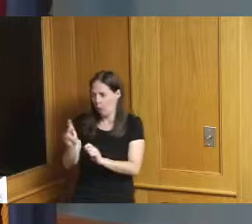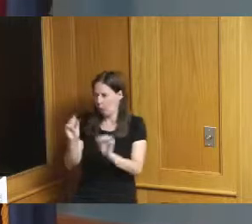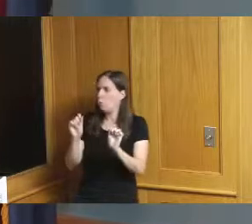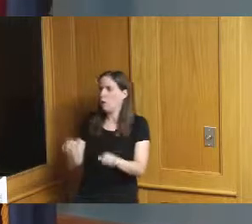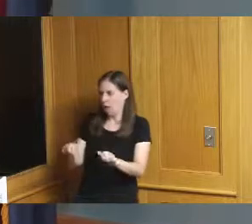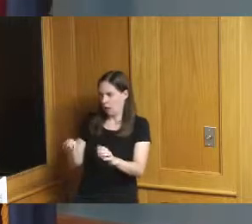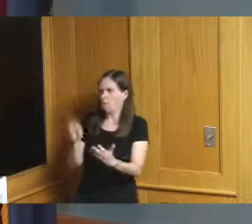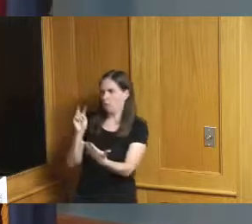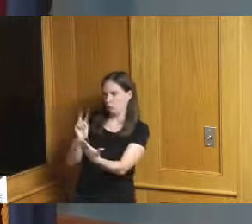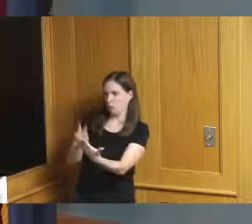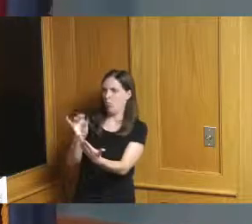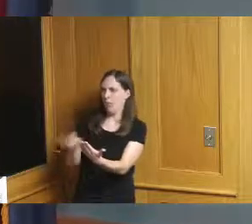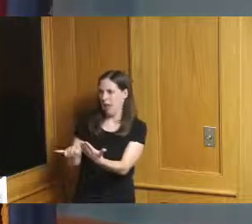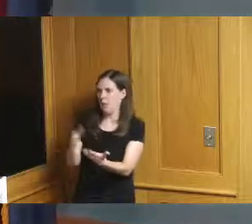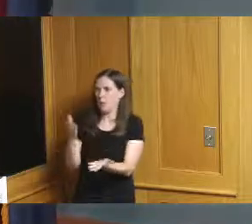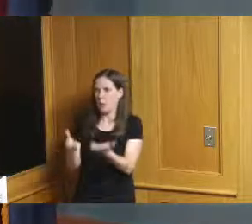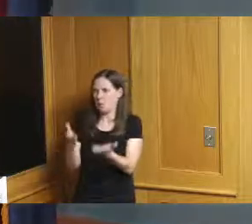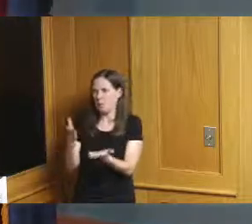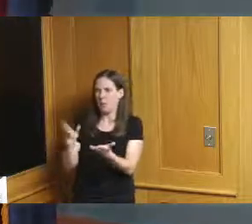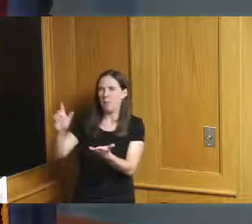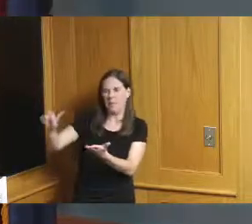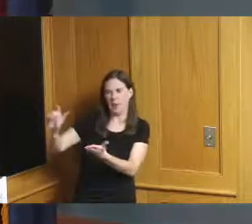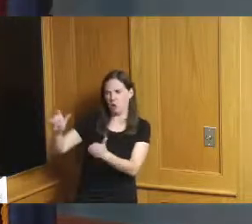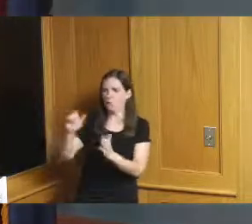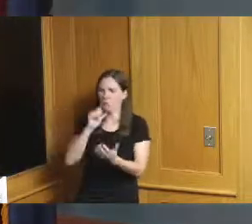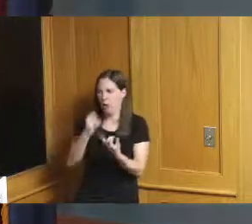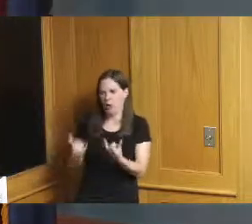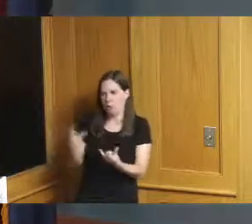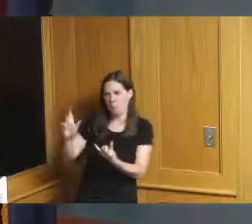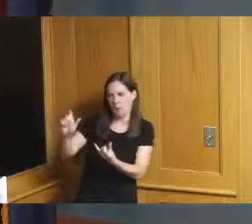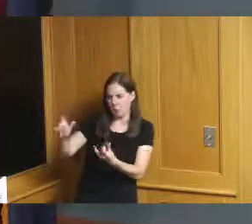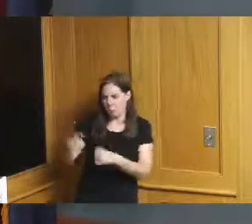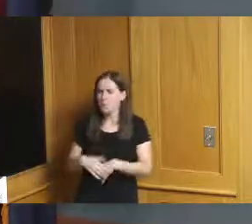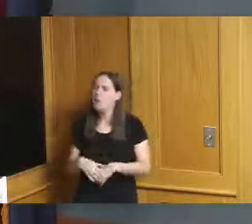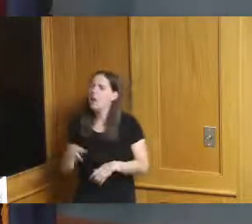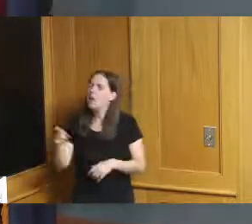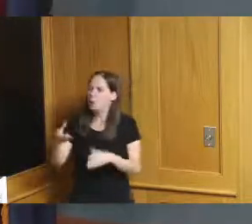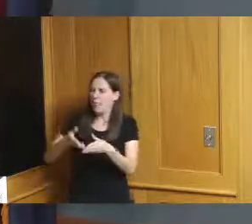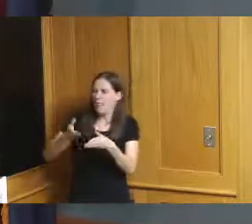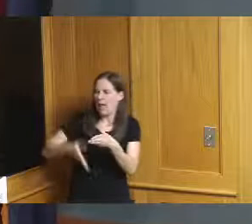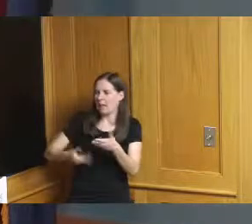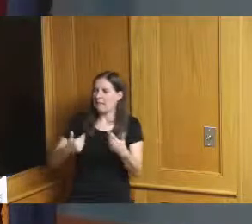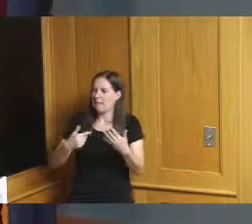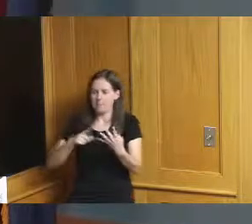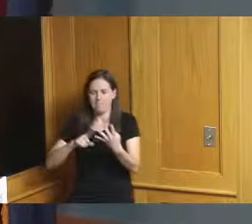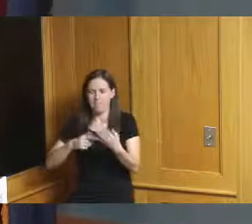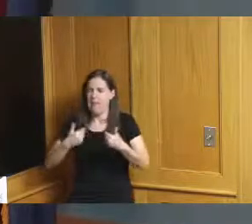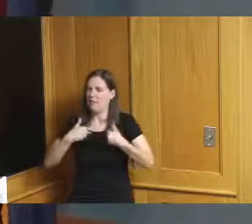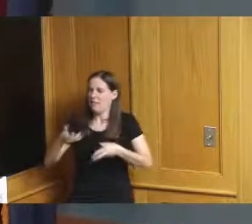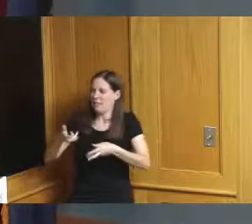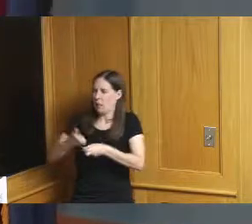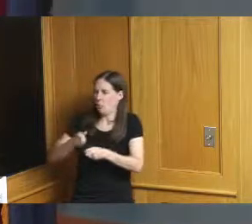um probably at a later date and then you had at the end summary of comments uh received for the